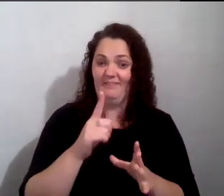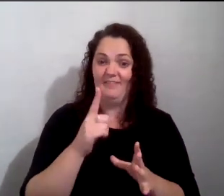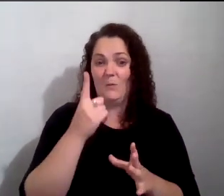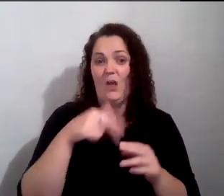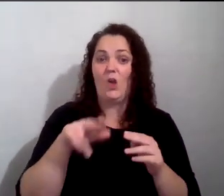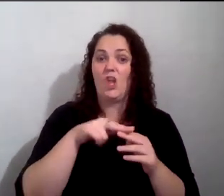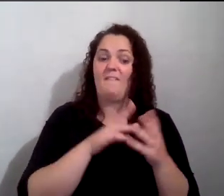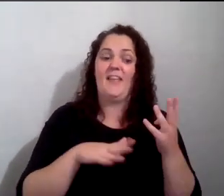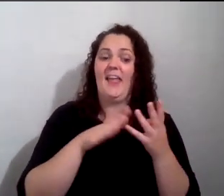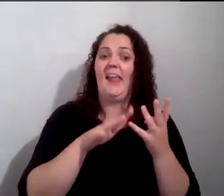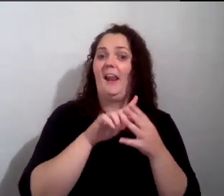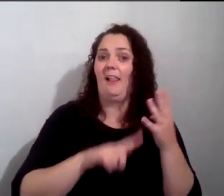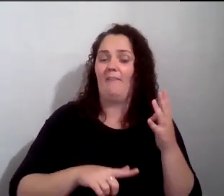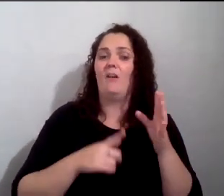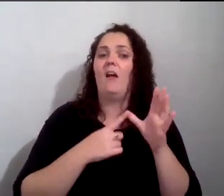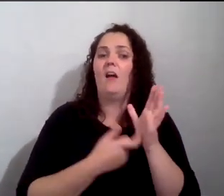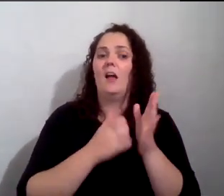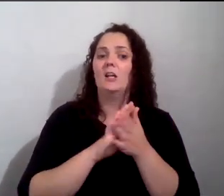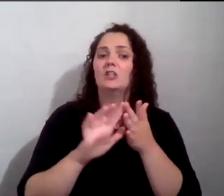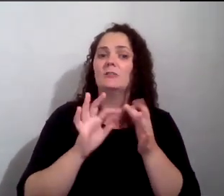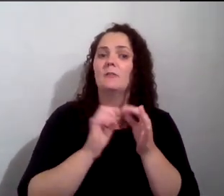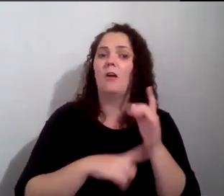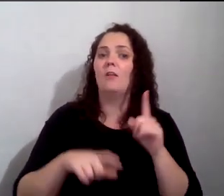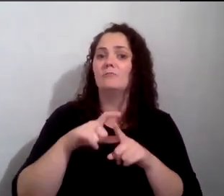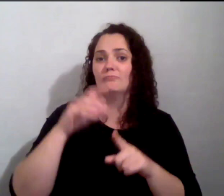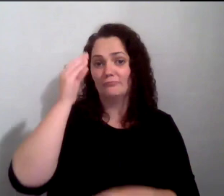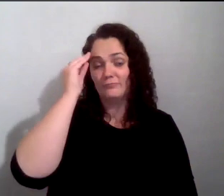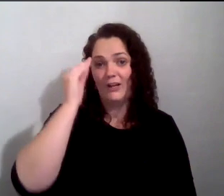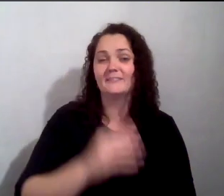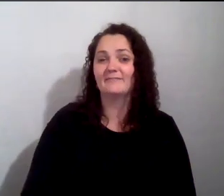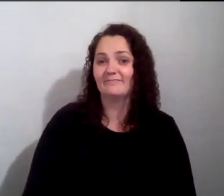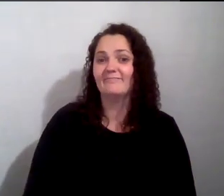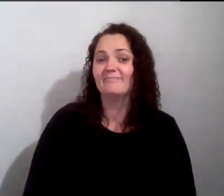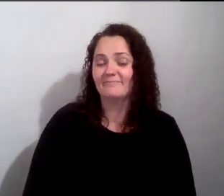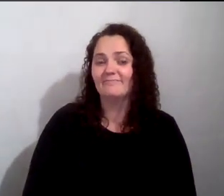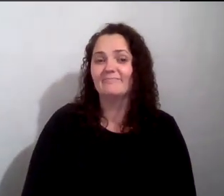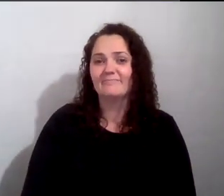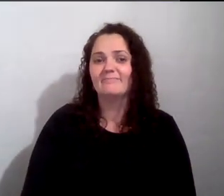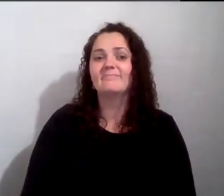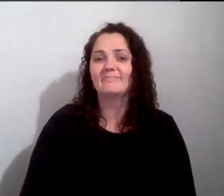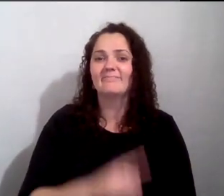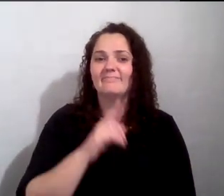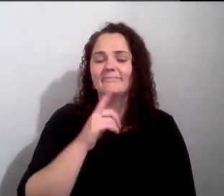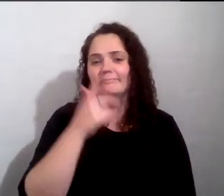but unfortunately didn't win, completely robbed as a not very good